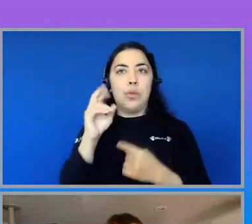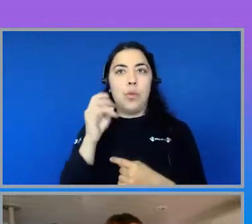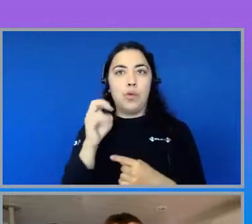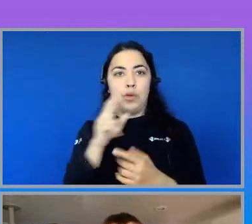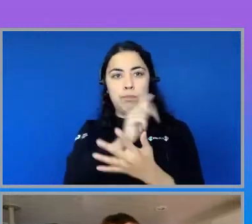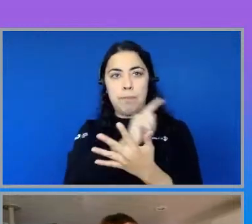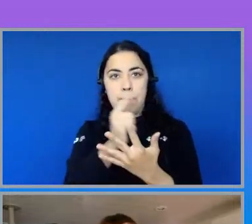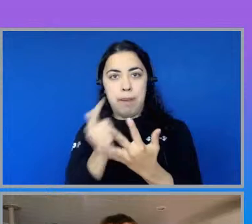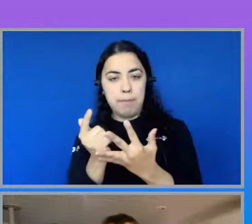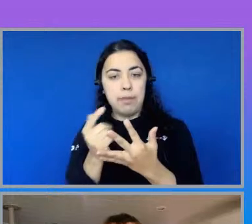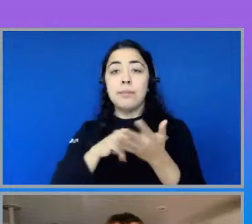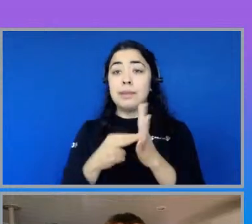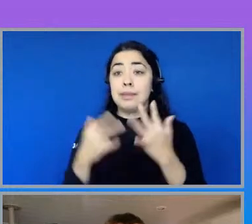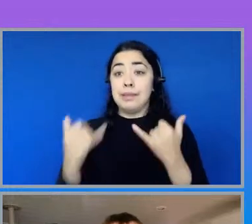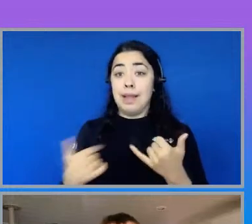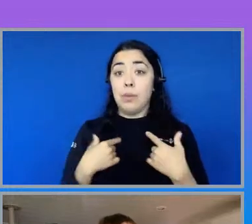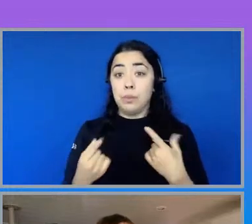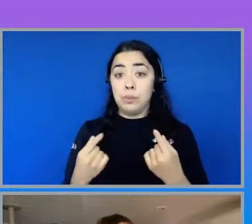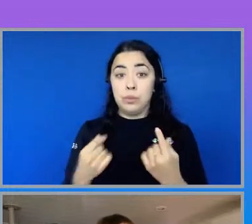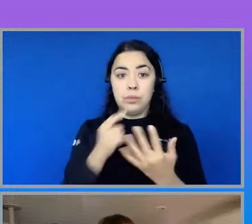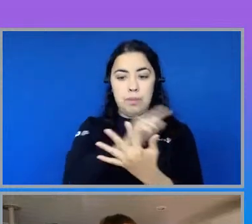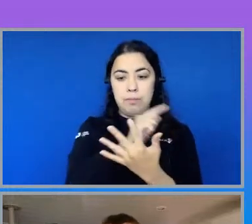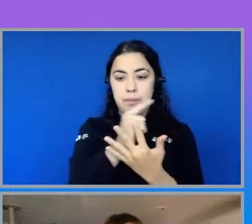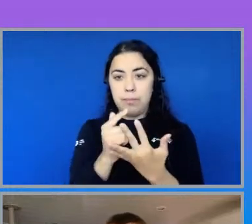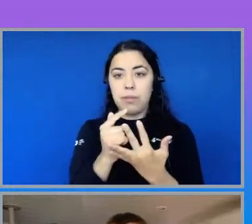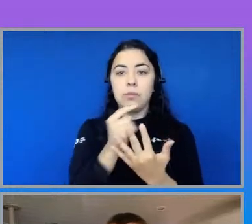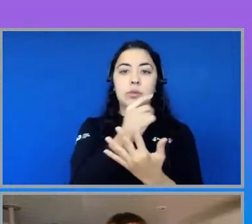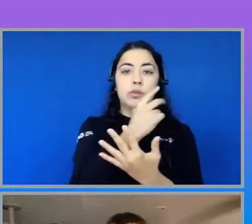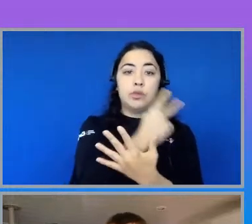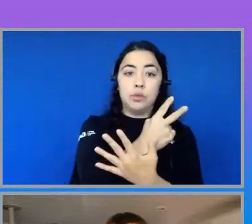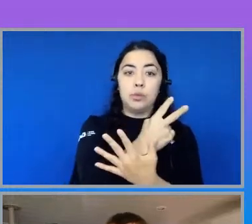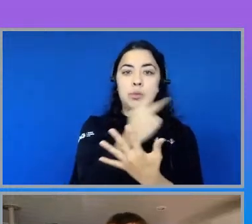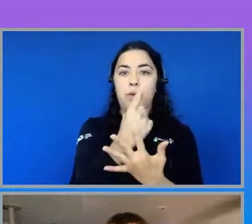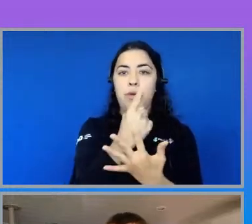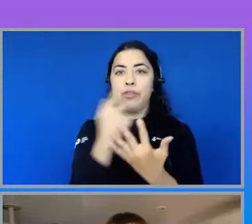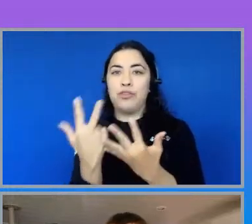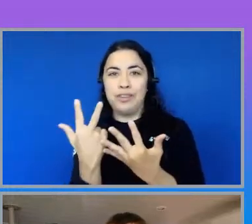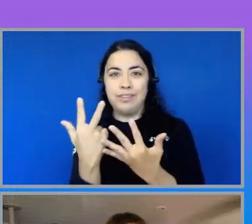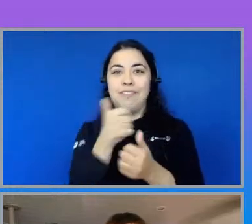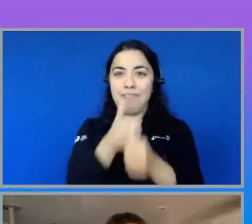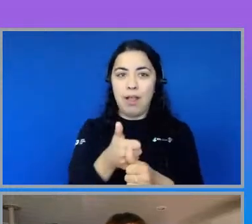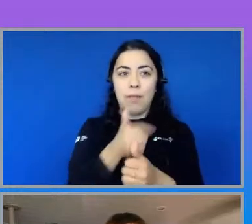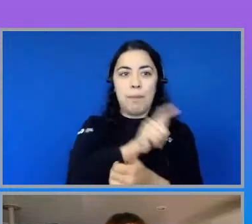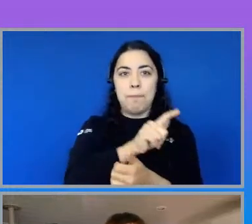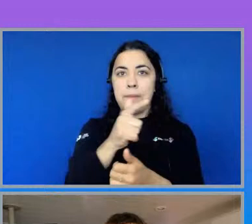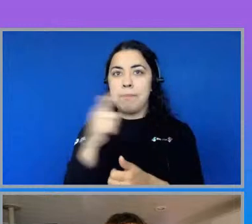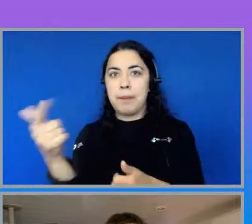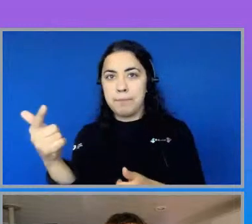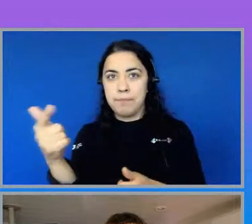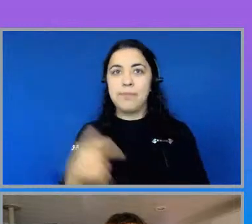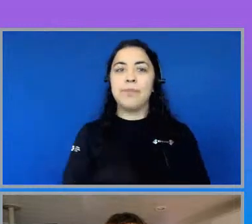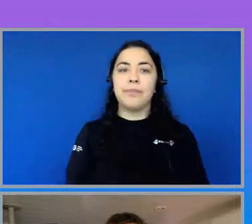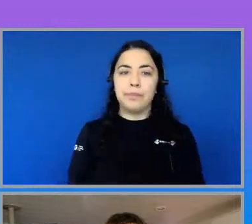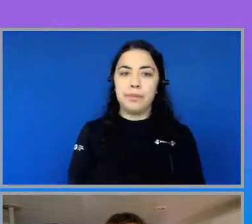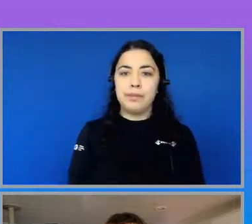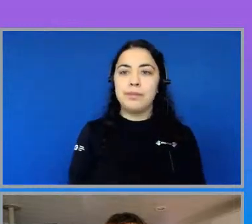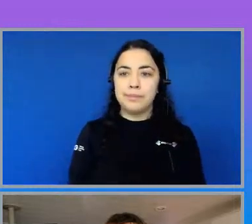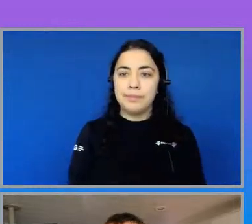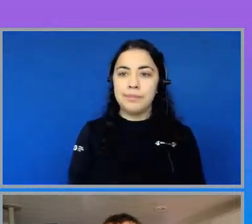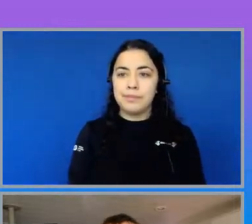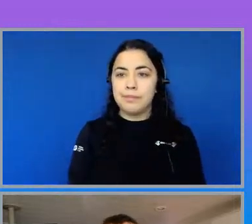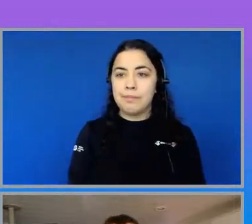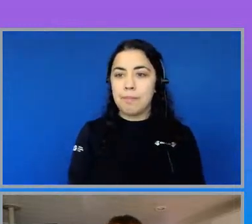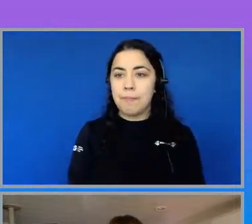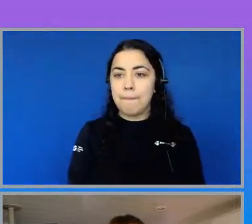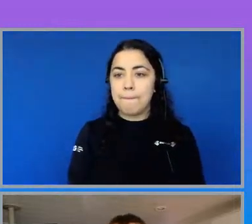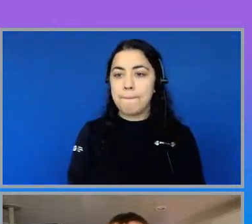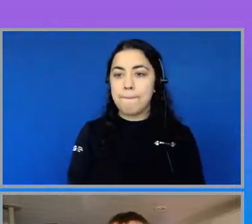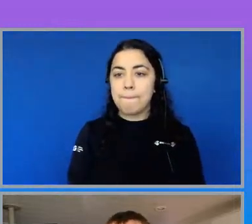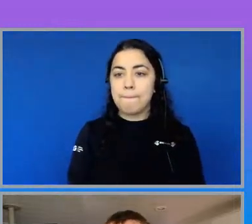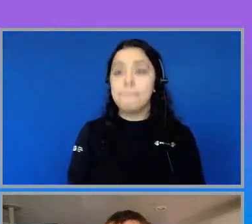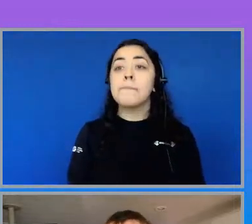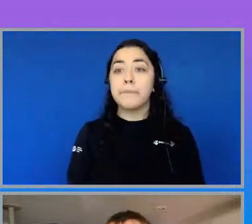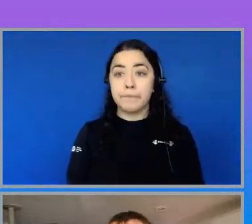that means that the order we're